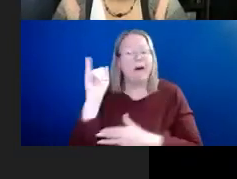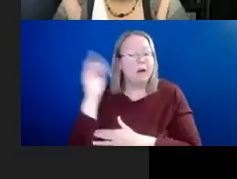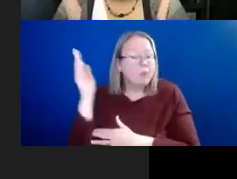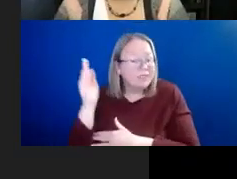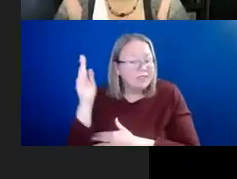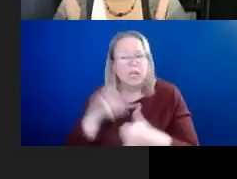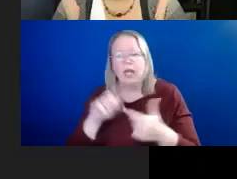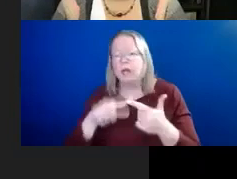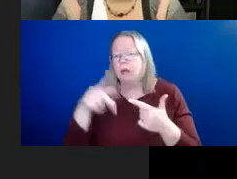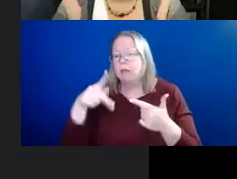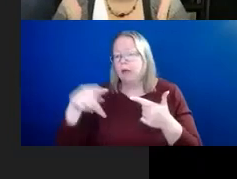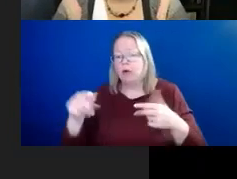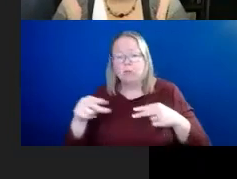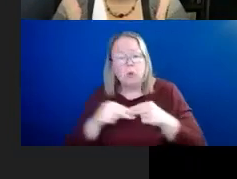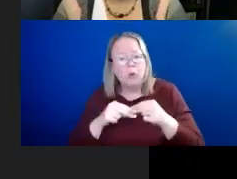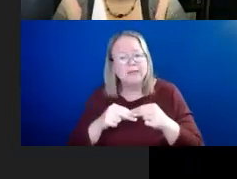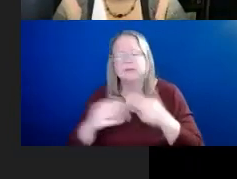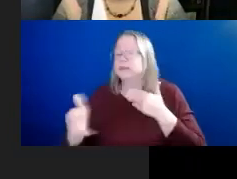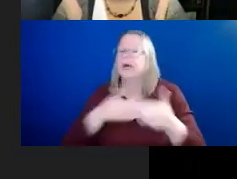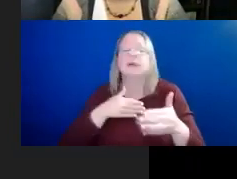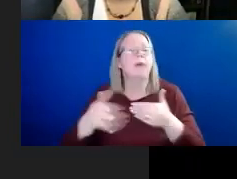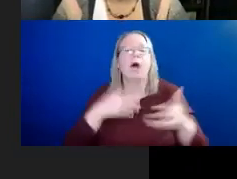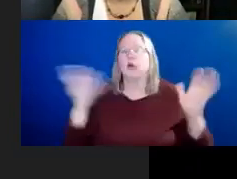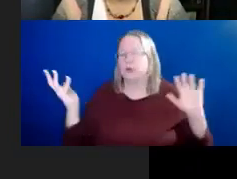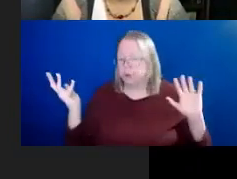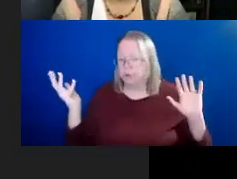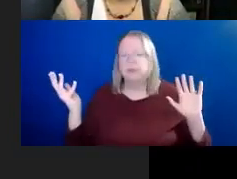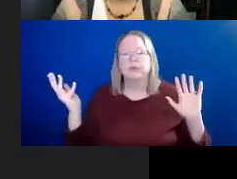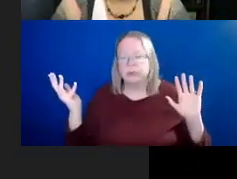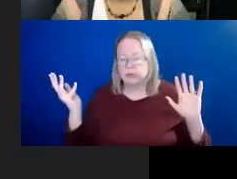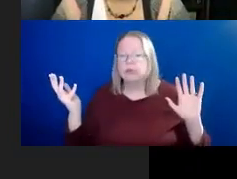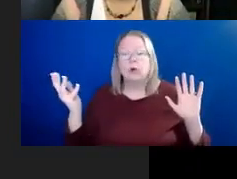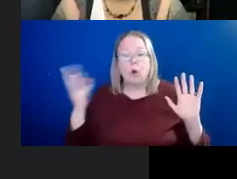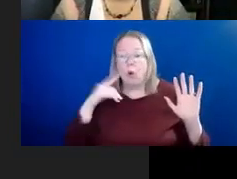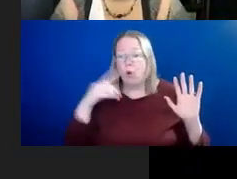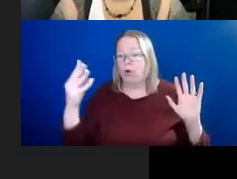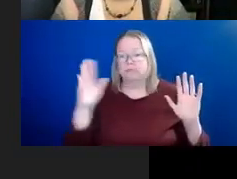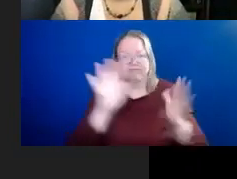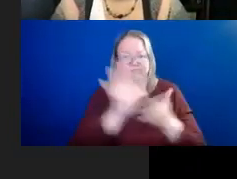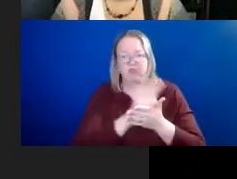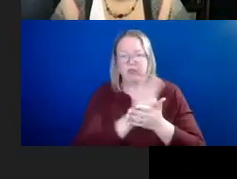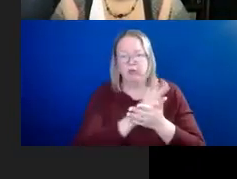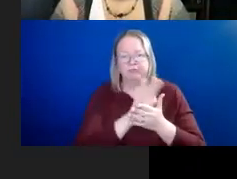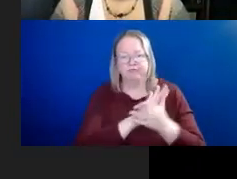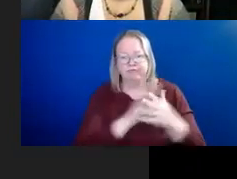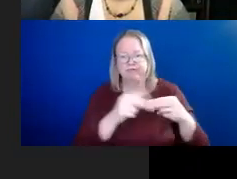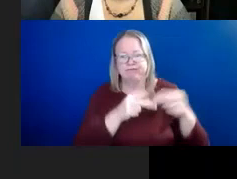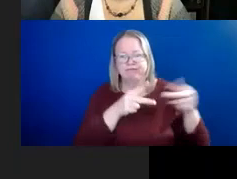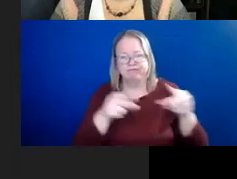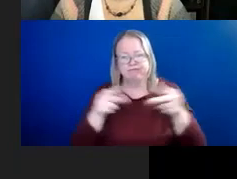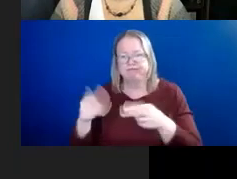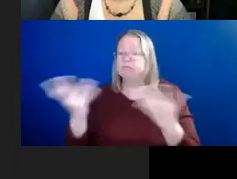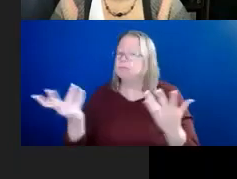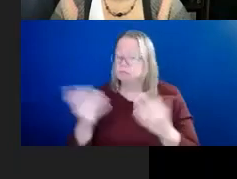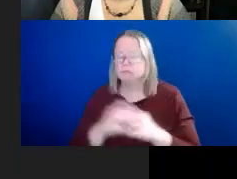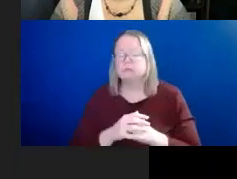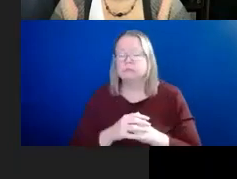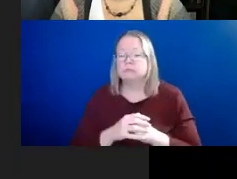13:24:25 PowerPoint, it doesn't matter. You want to provide some